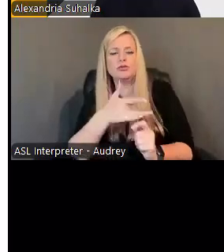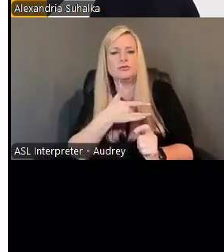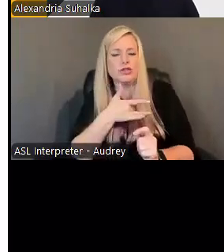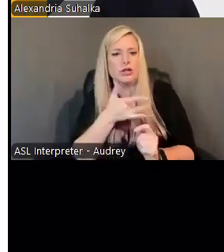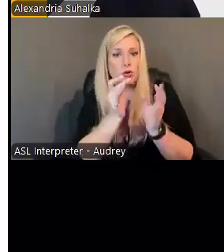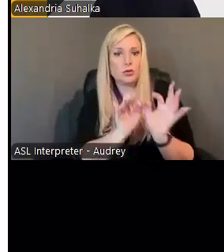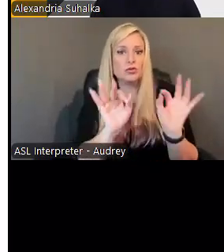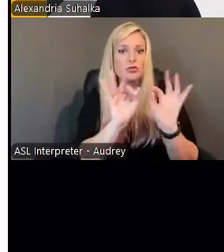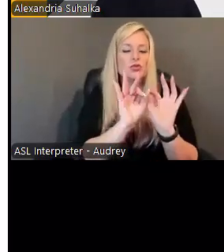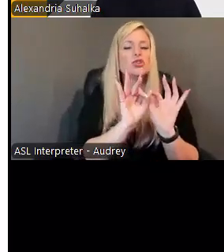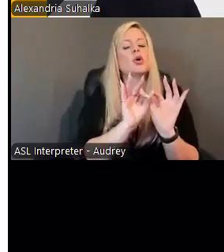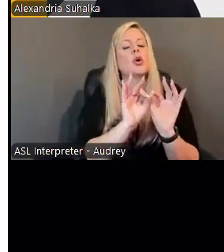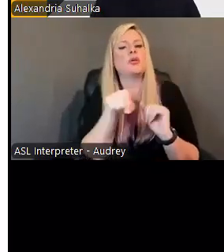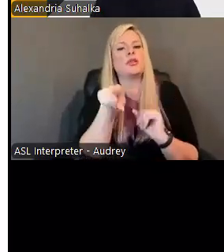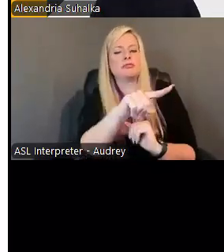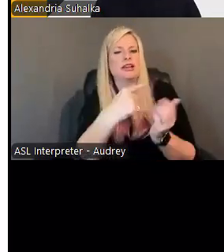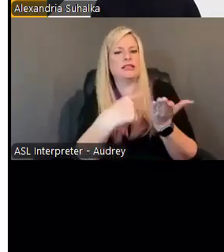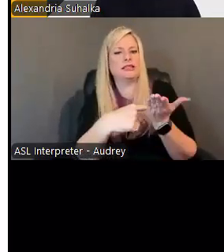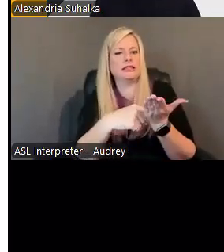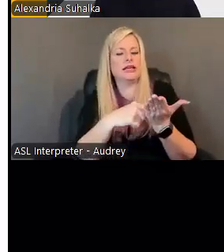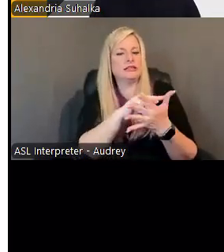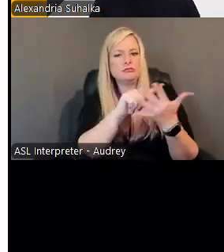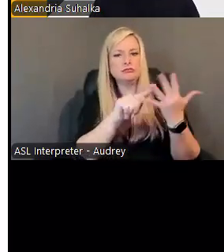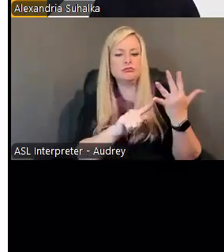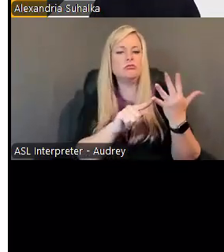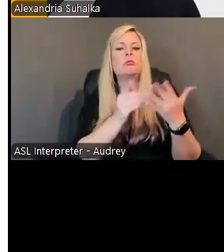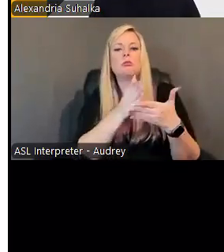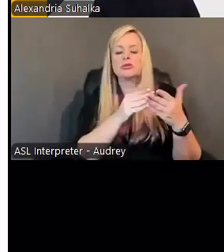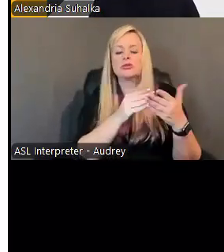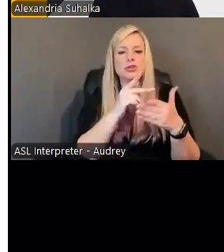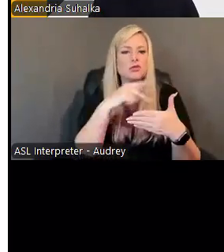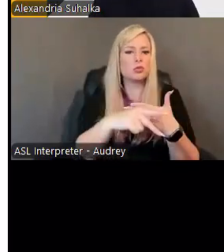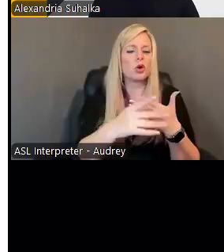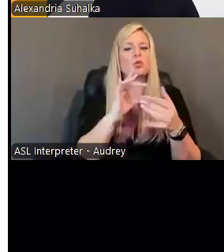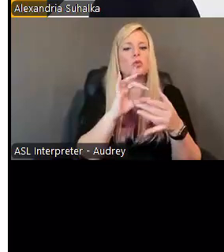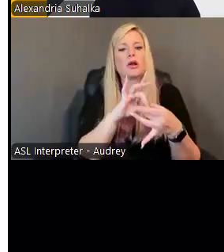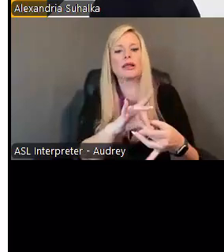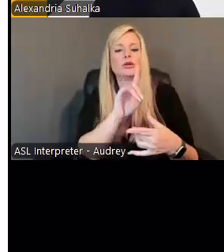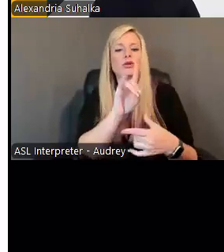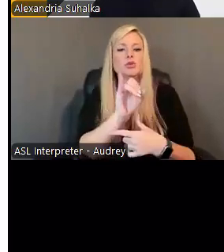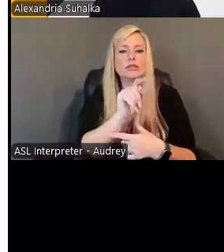different components to the program being something surrounding about diet selectivity,